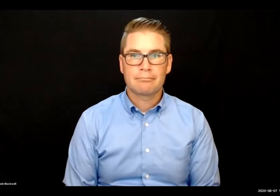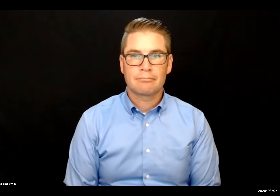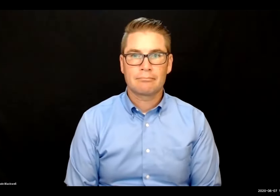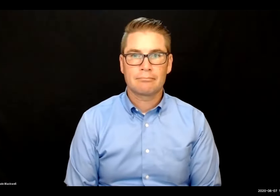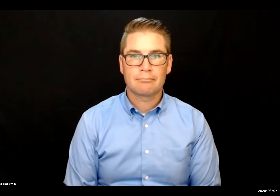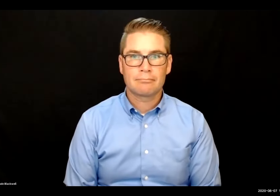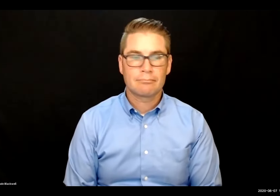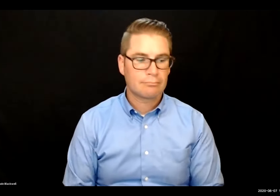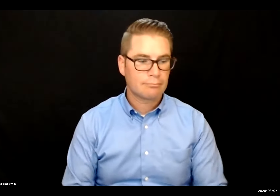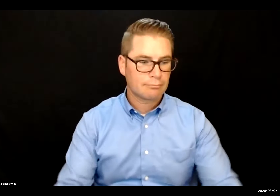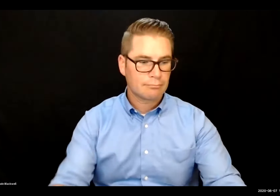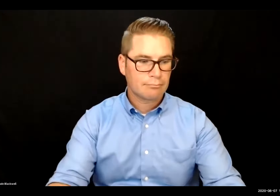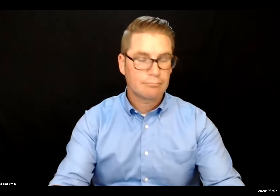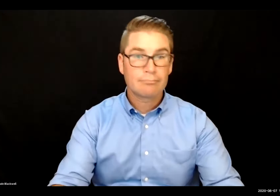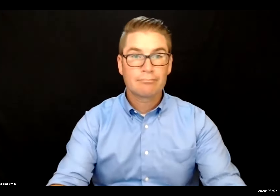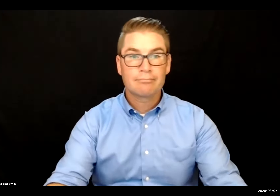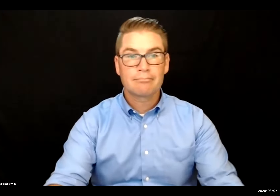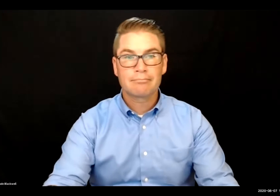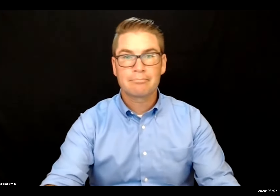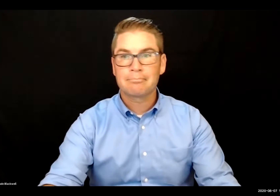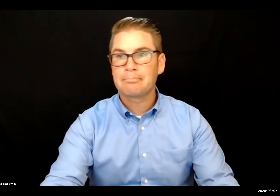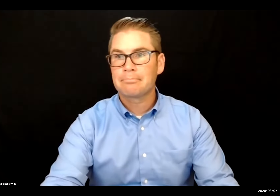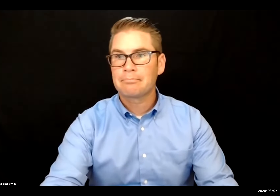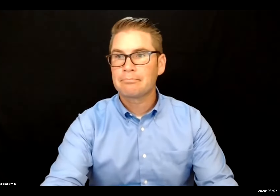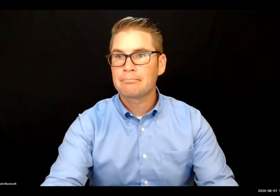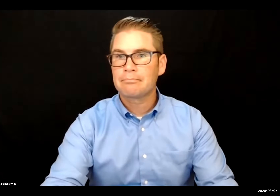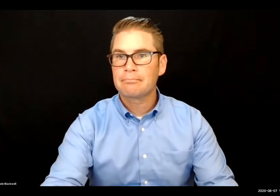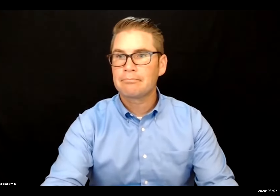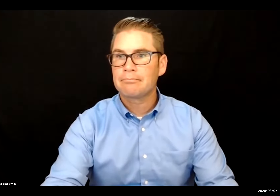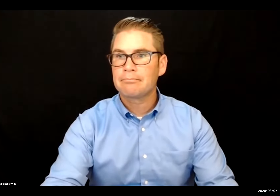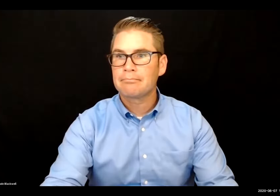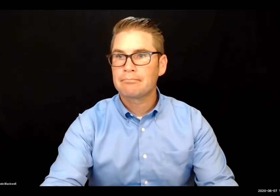So make sure you complete that and I'll turn it over to sue now.